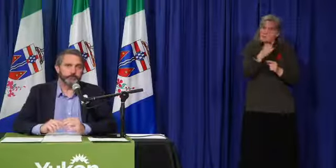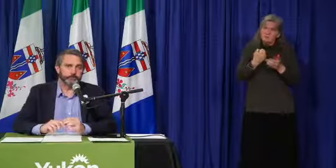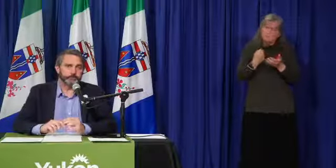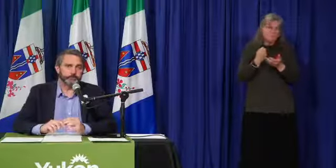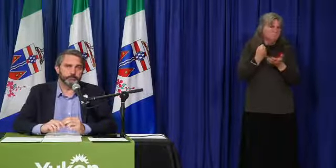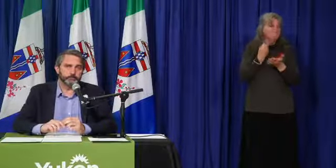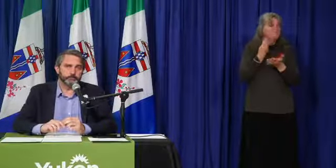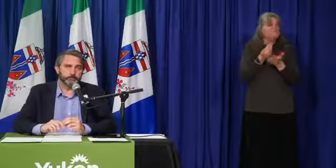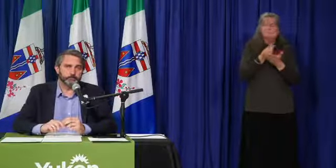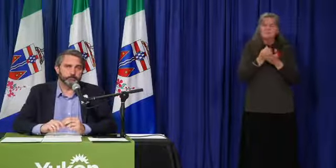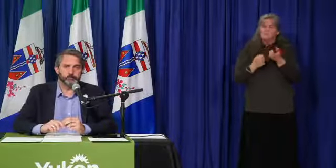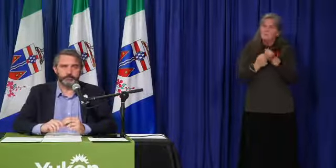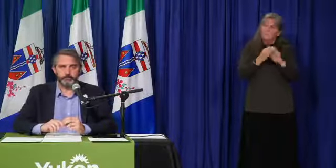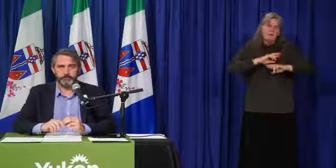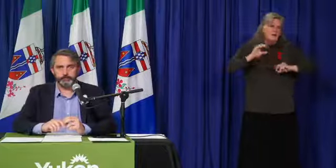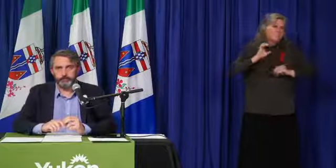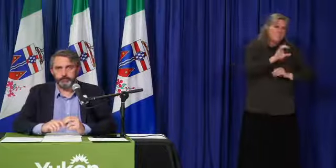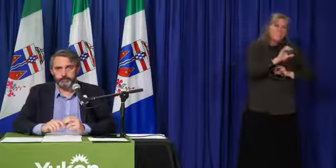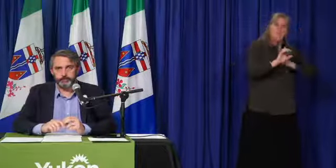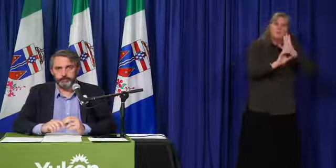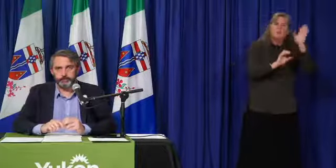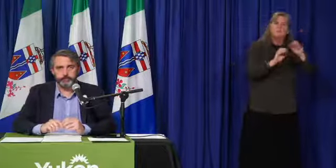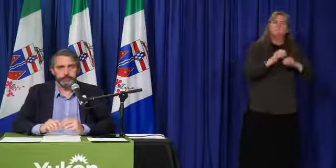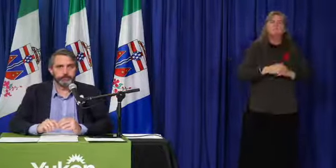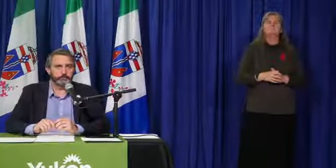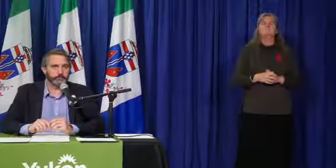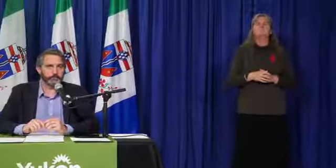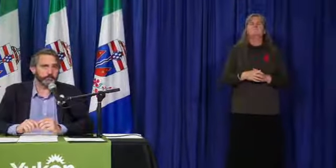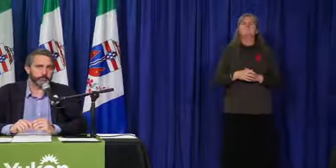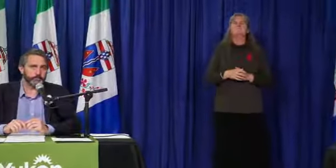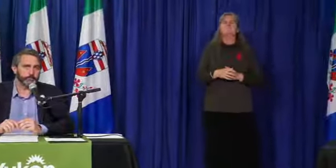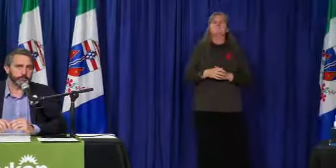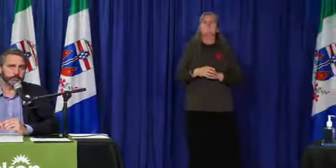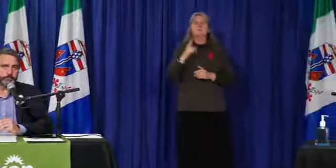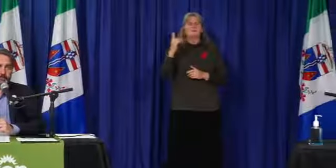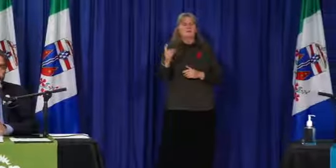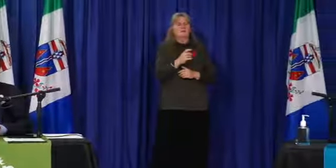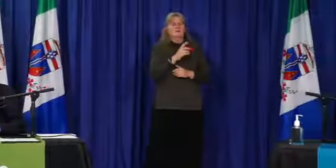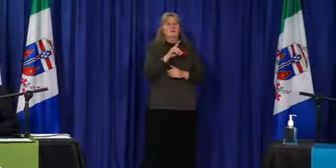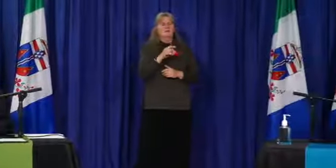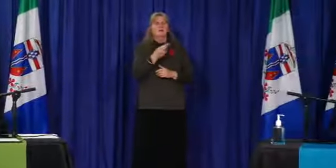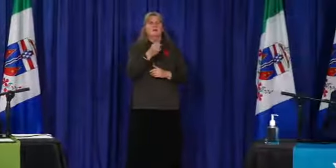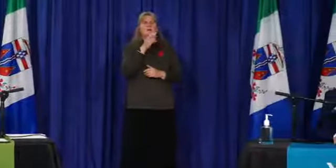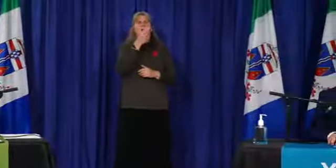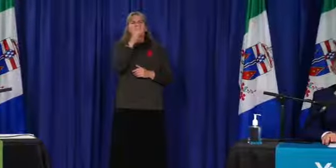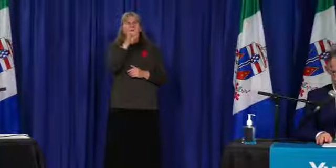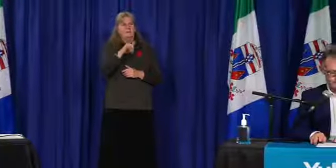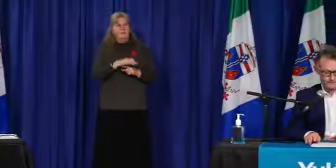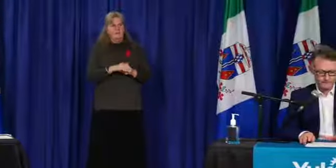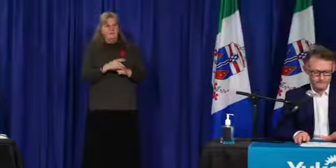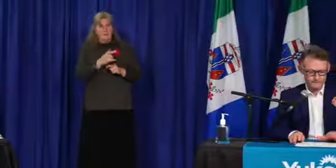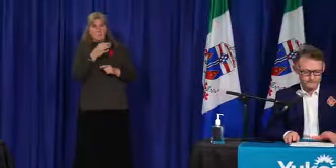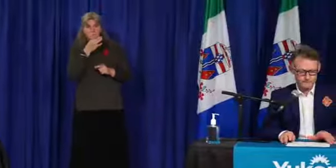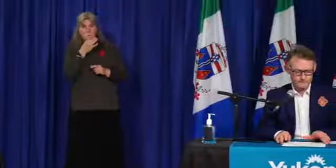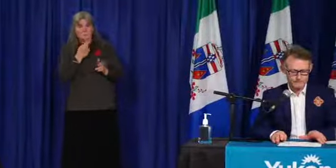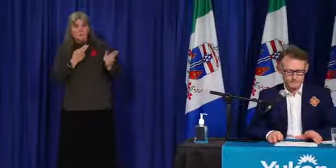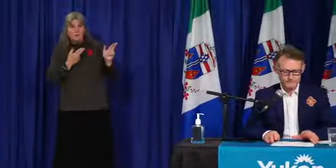organizers? Yeah. So these fall under orders, at least so far.